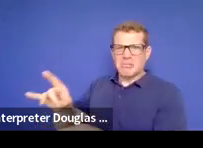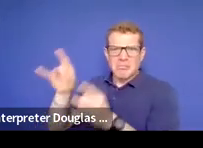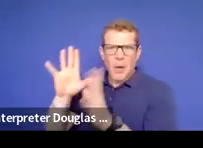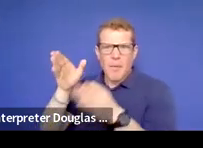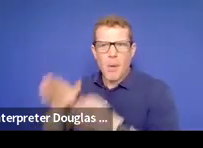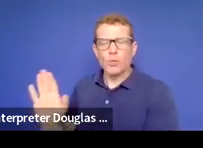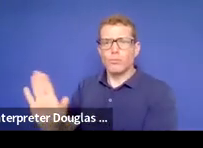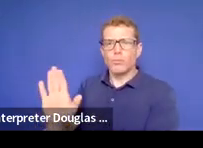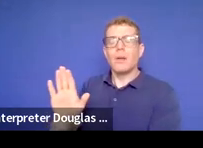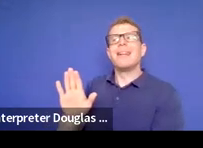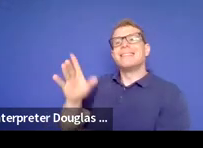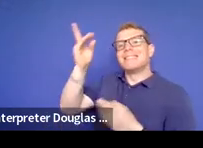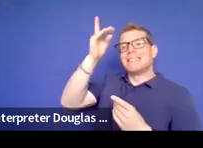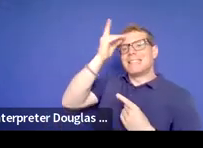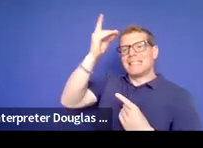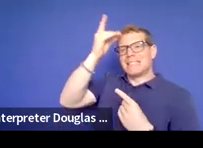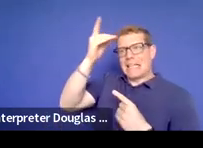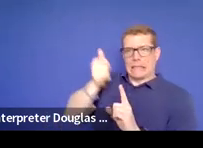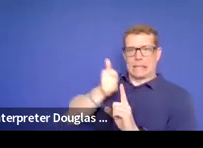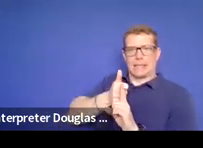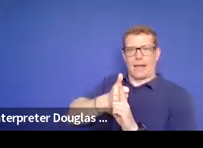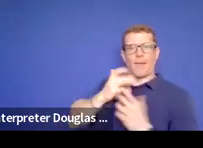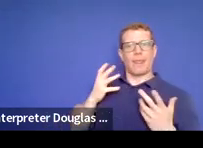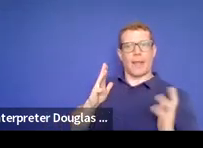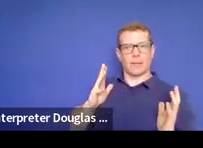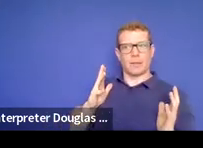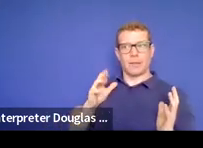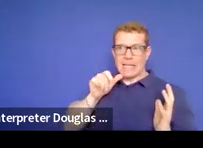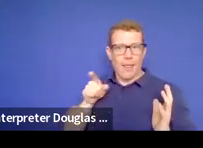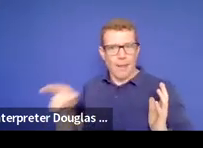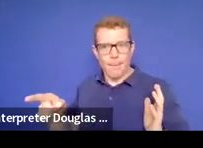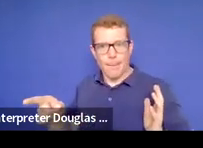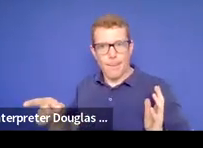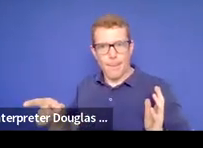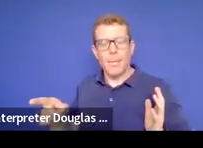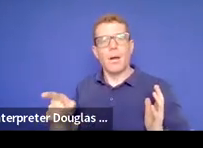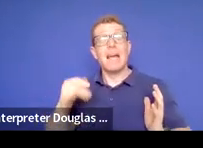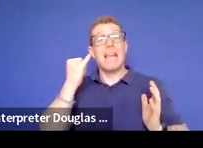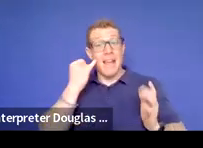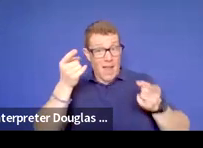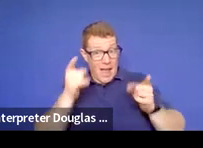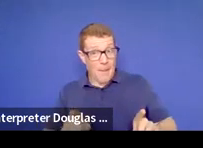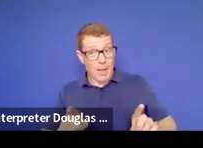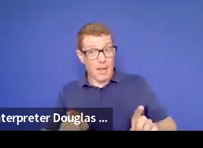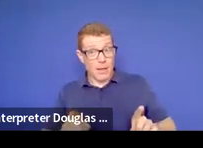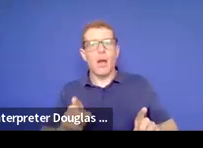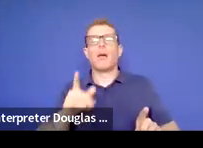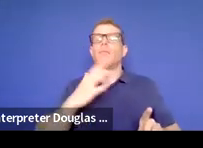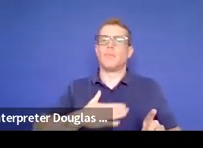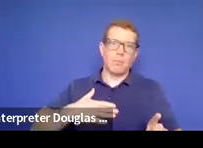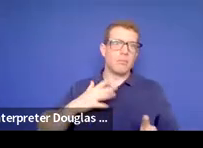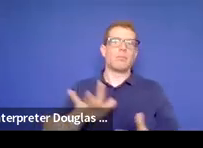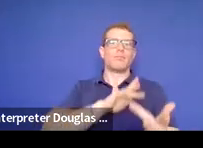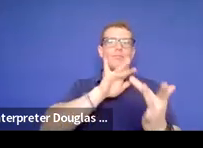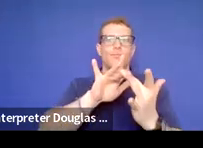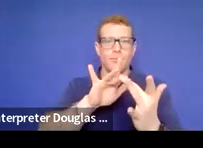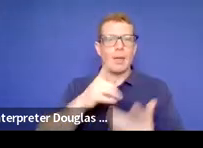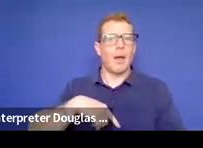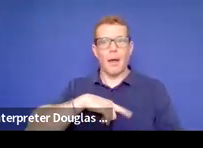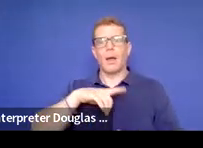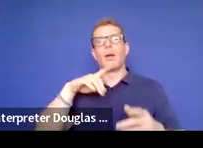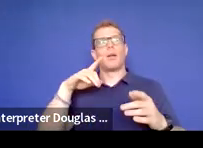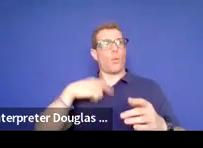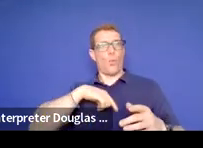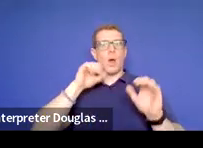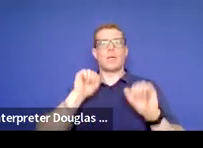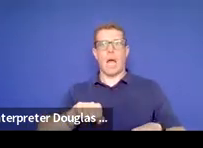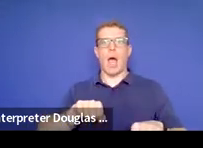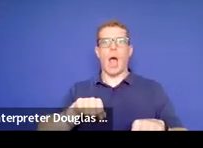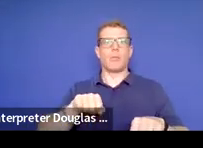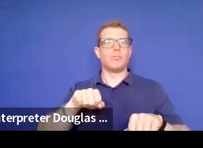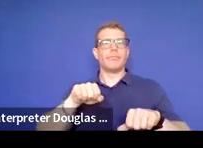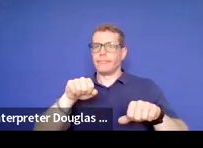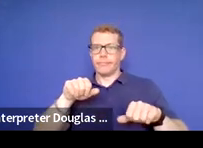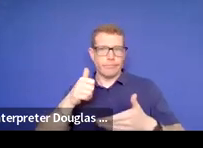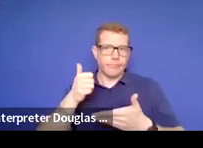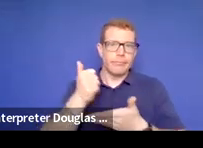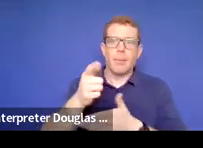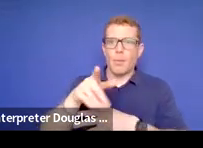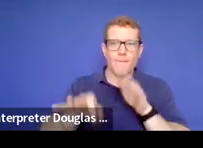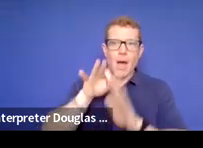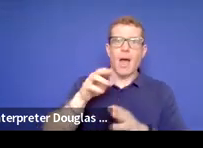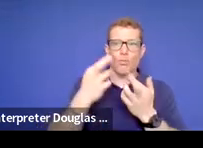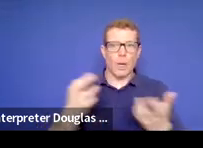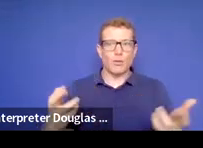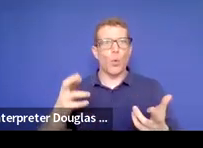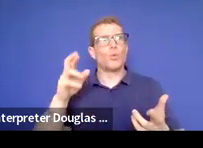Please reach out, and we can refer you to a good somebody accounts, or who may be able to help you or to a good neurologist who might be well versed in that type.